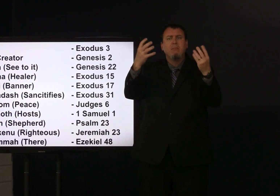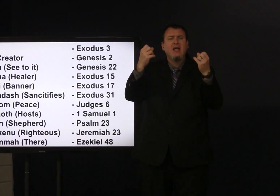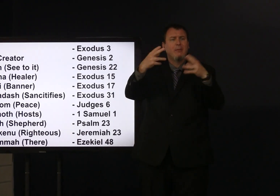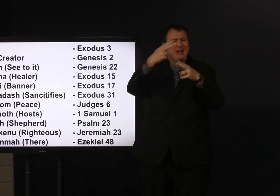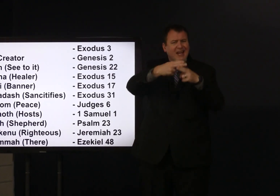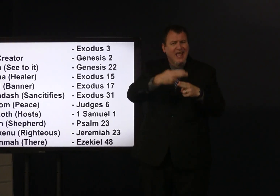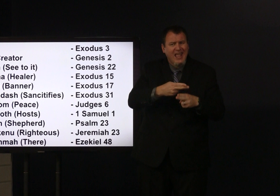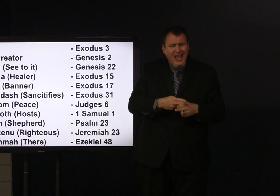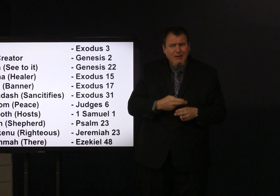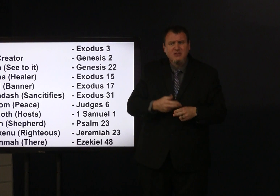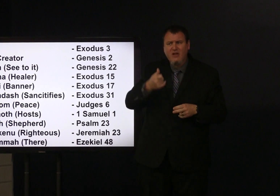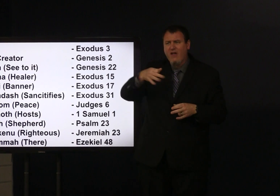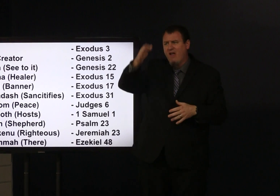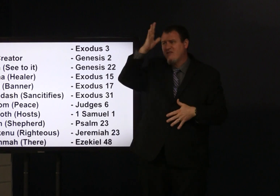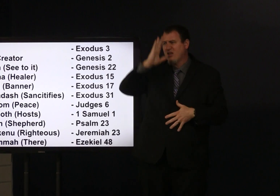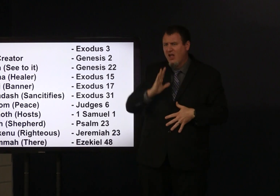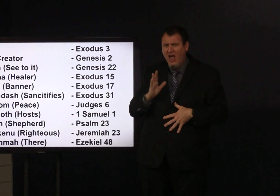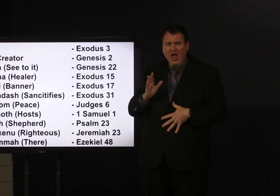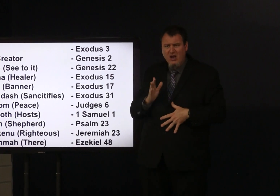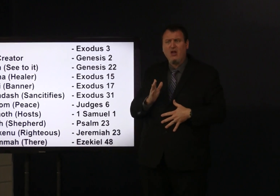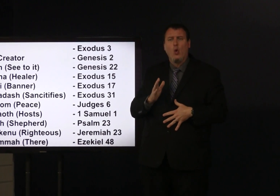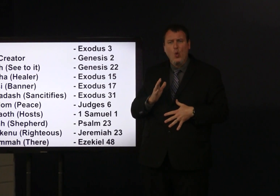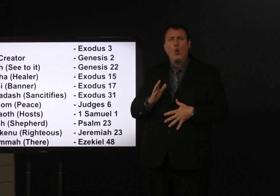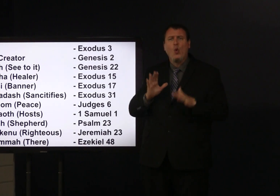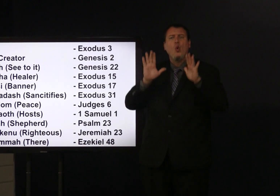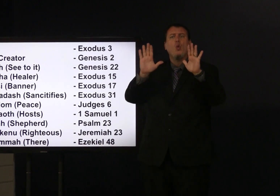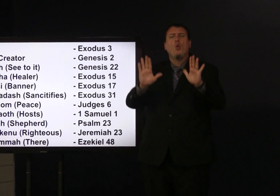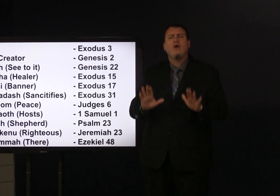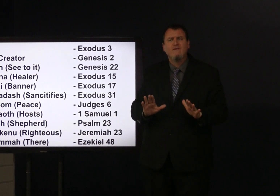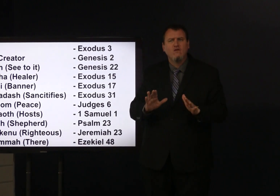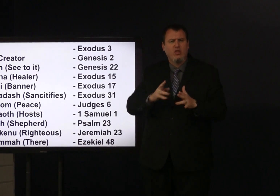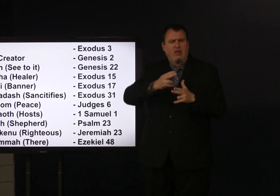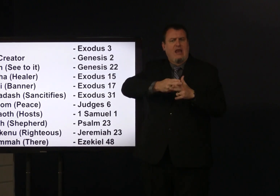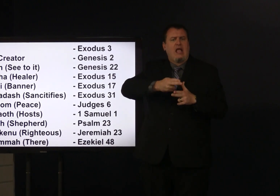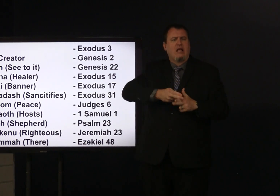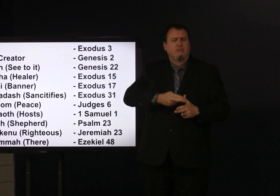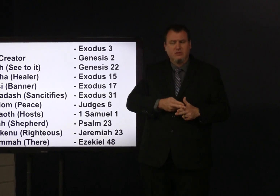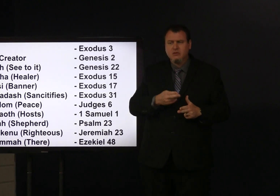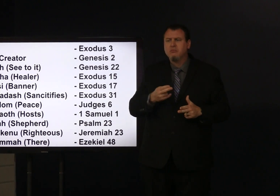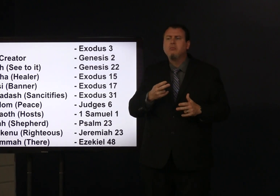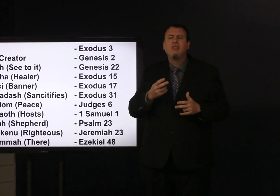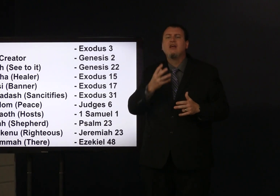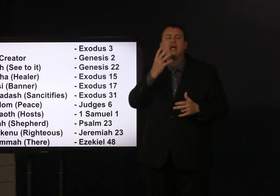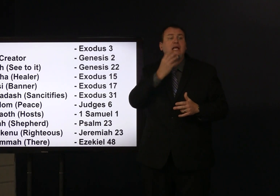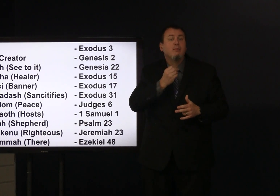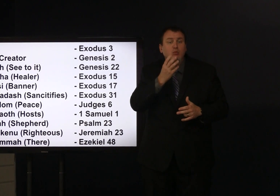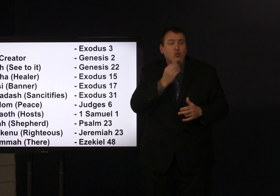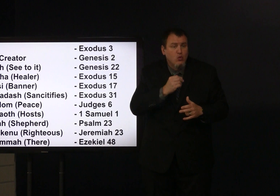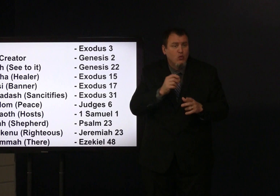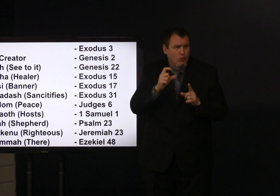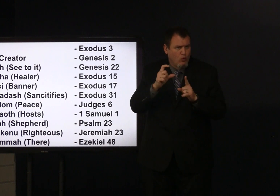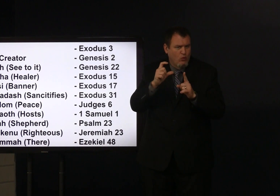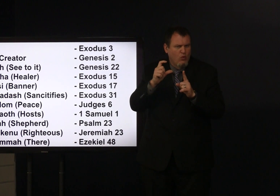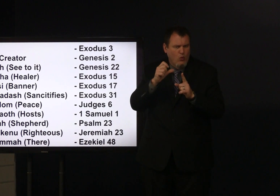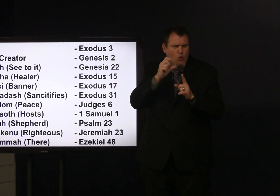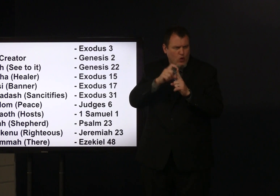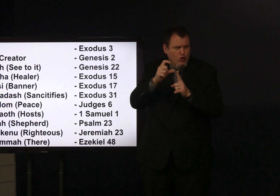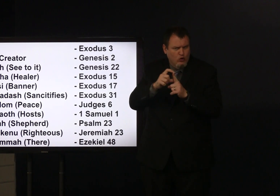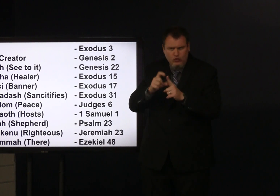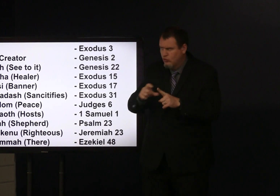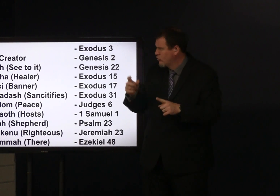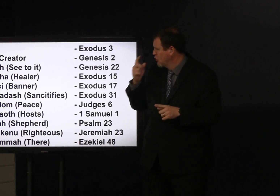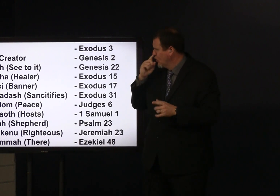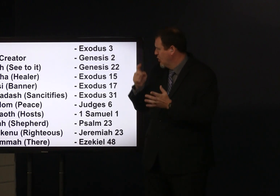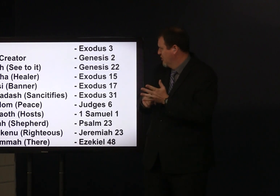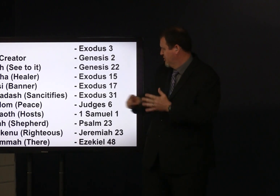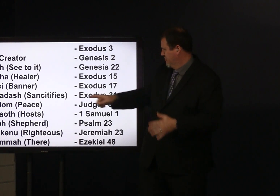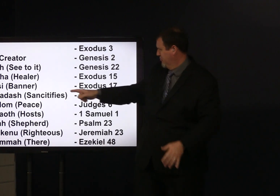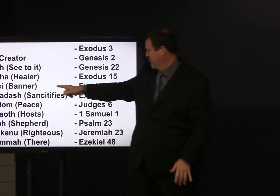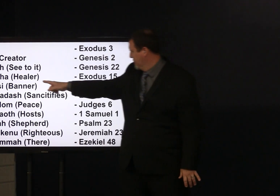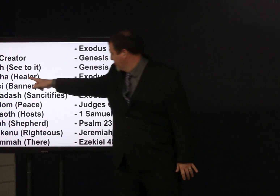there's many names here of God and their wonderful names they are Hebrew words each of them